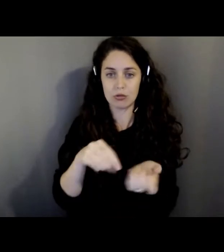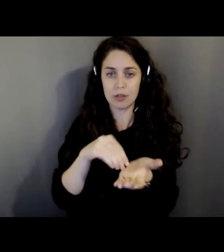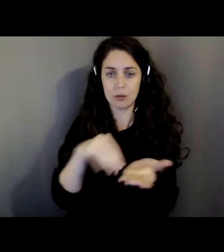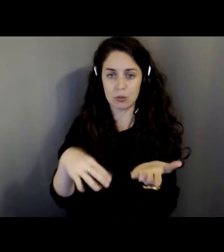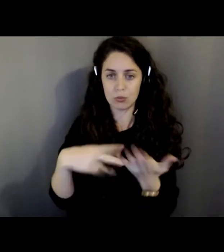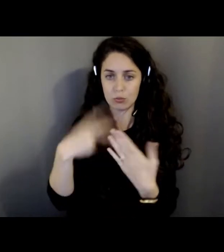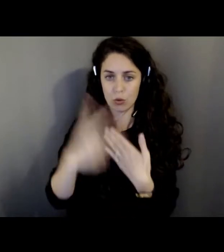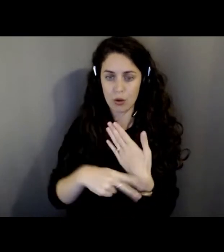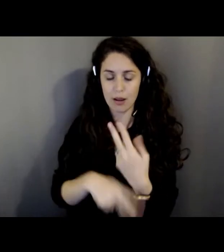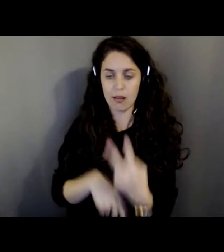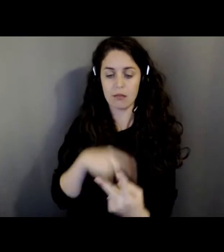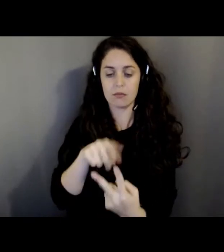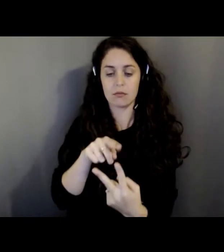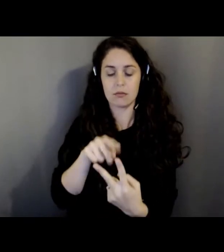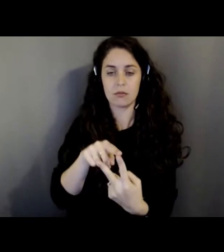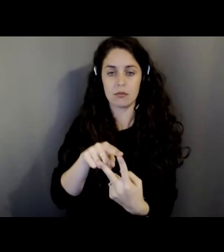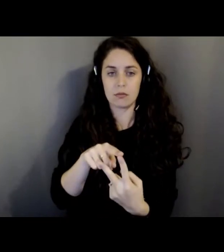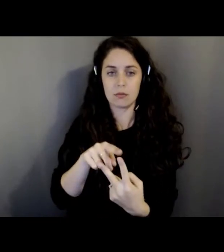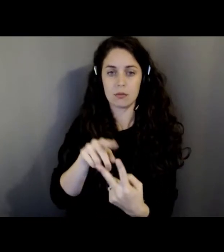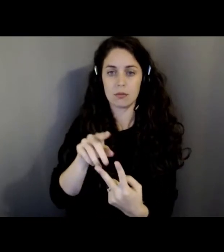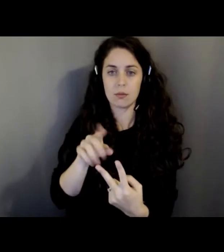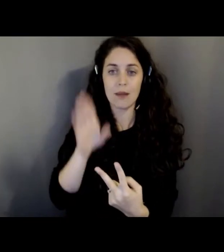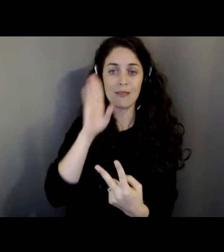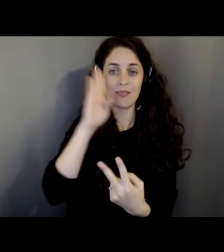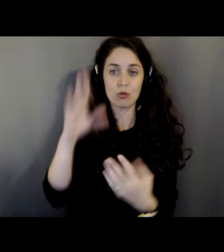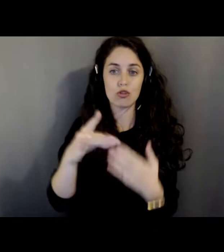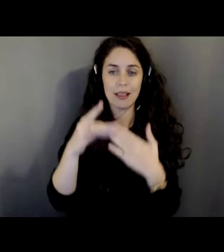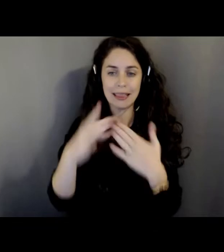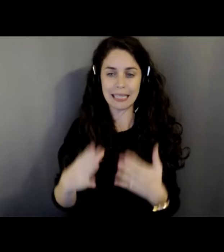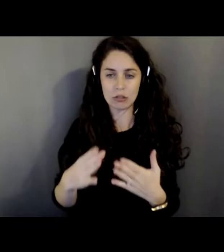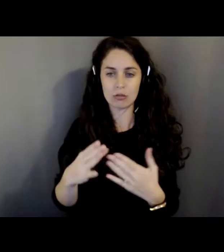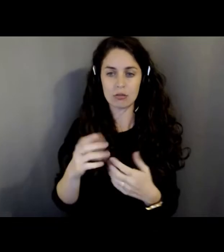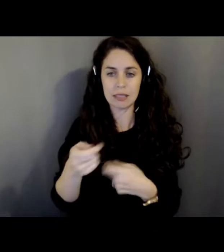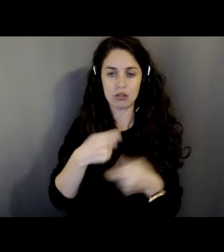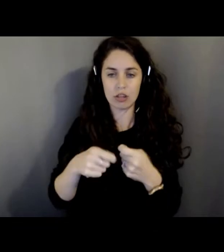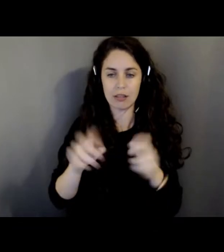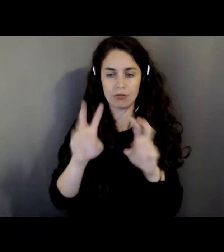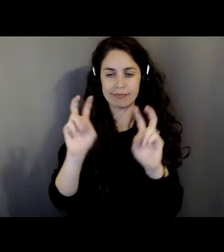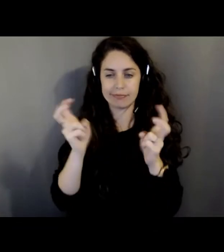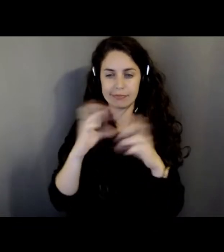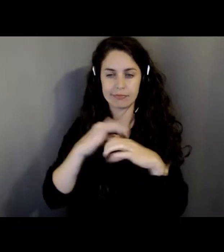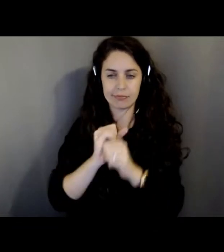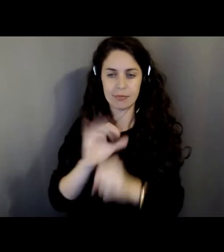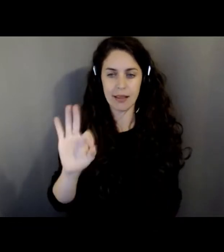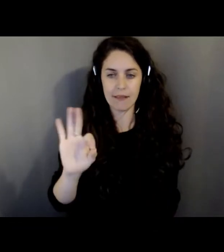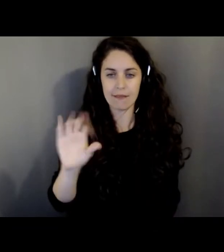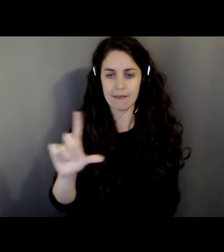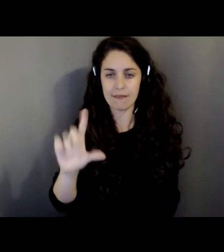one is the Future Leaders Exchange or FLEX Program. And the other program for